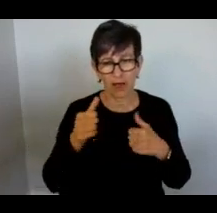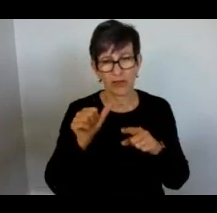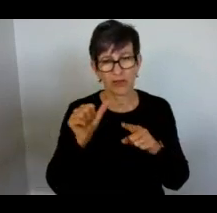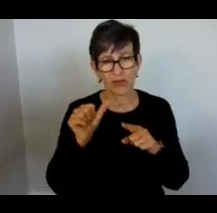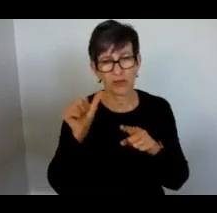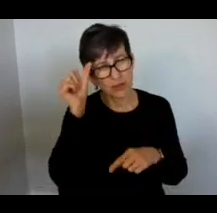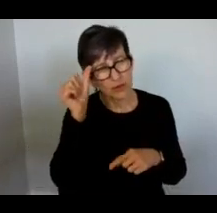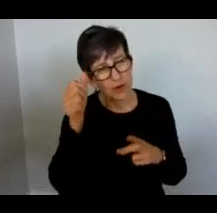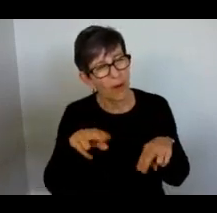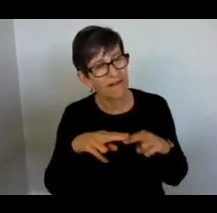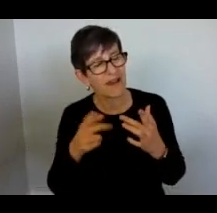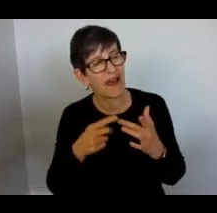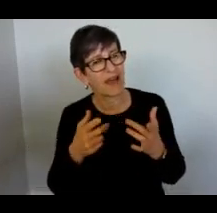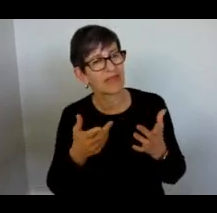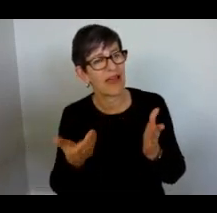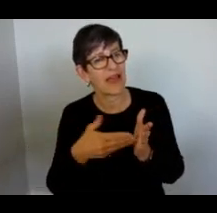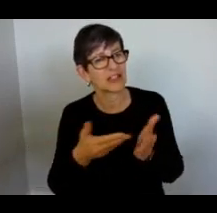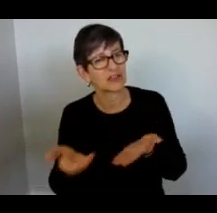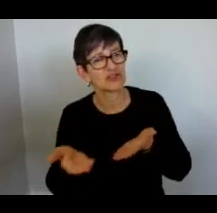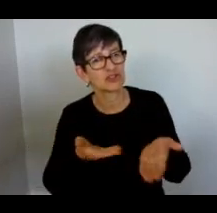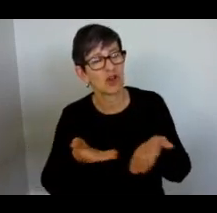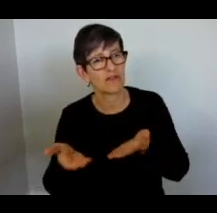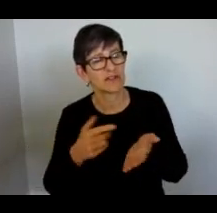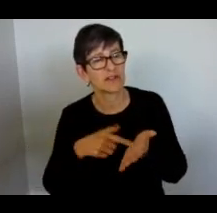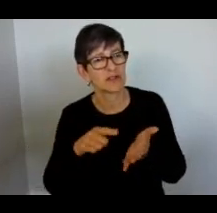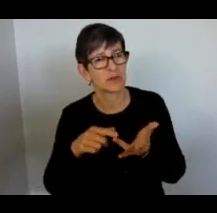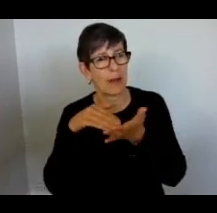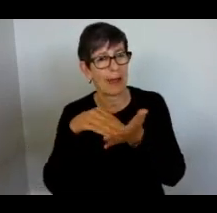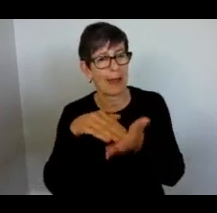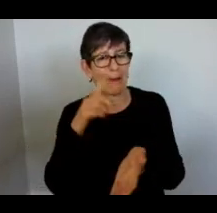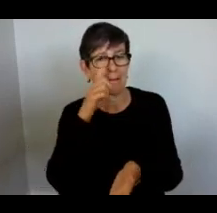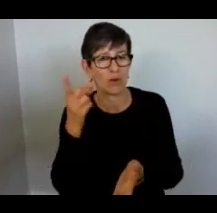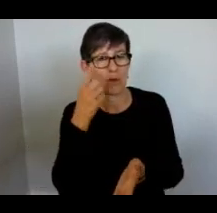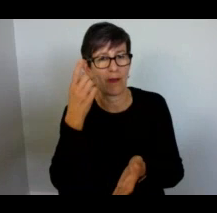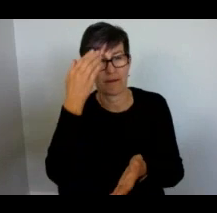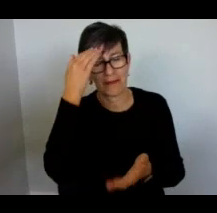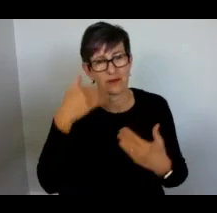commissions today to help people who are going through mental health challenges and the child